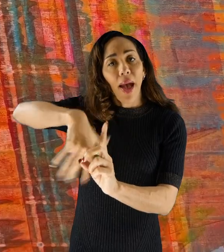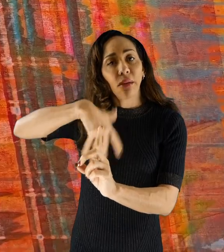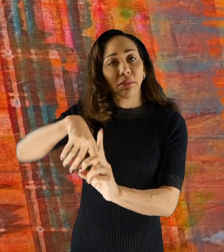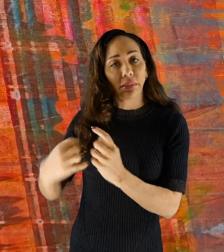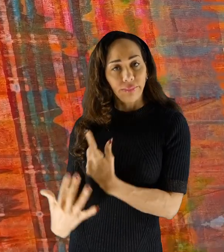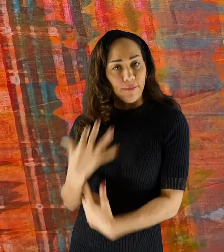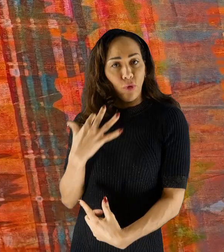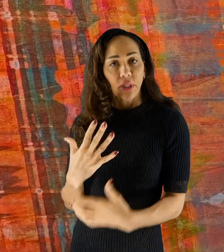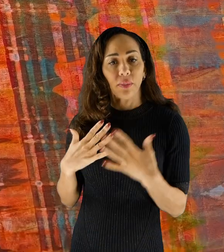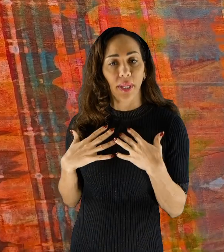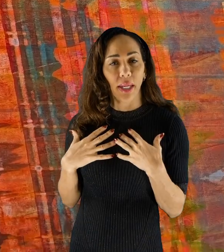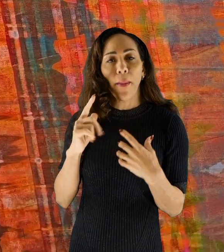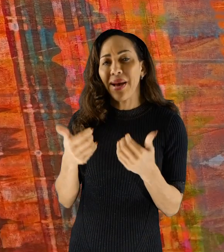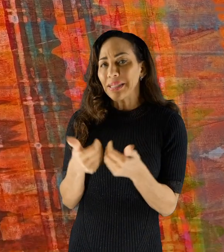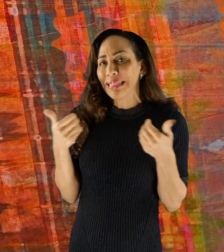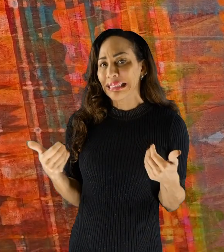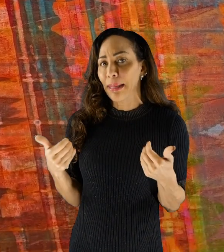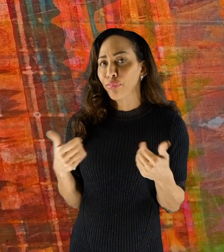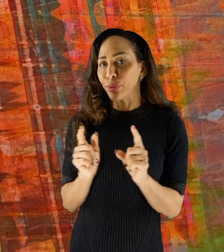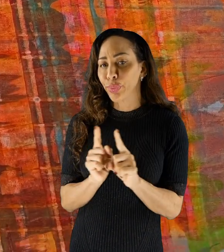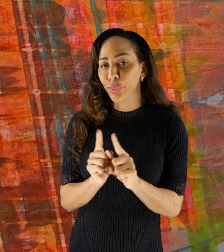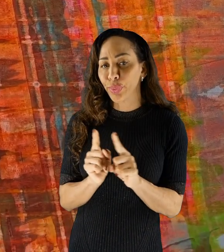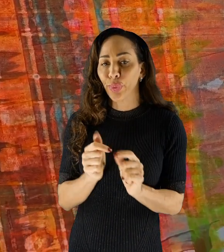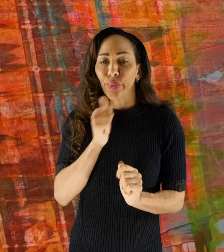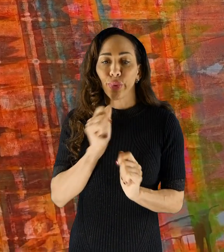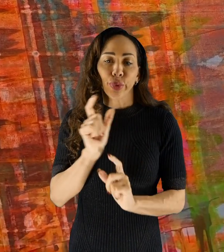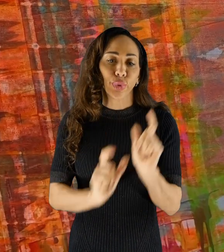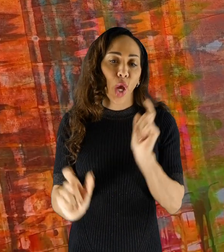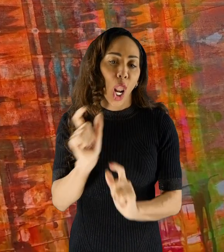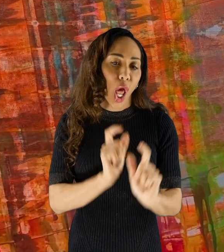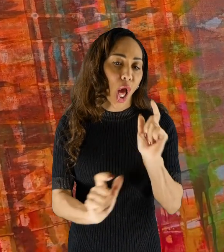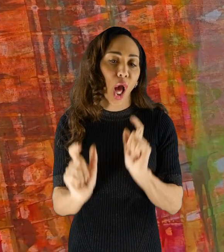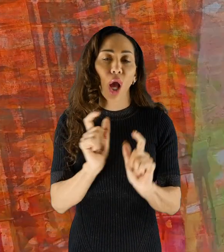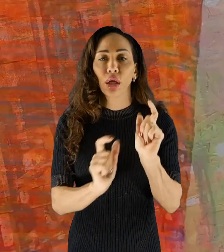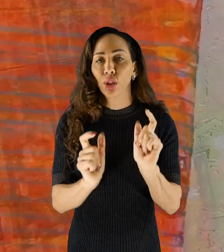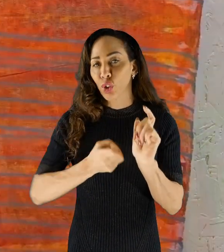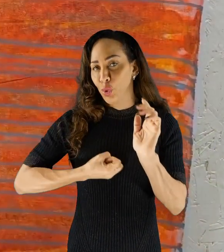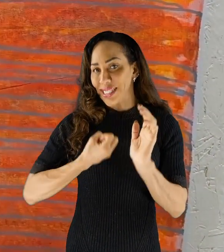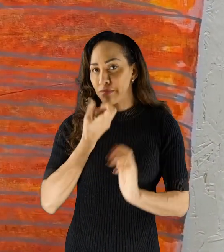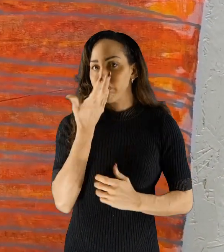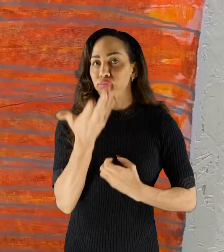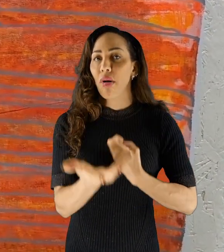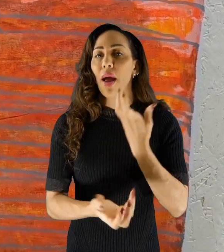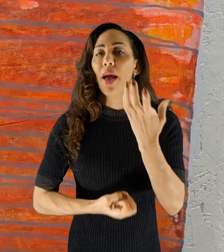I use colour to express not just how I'm feeling but a feeling that I had in a moment.